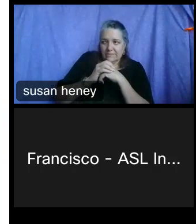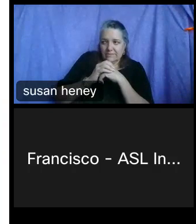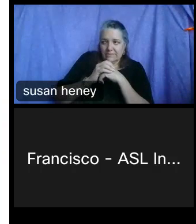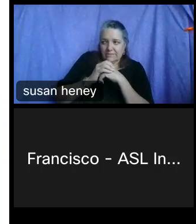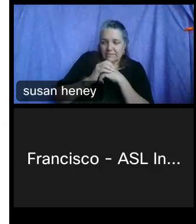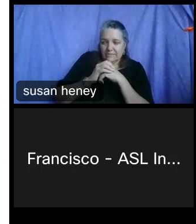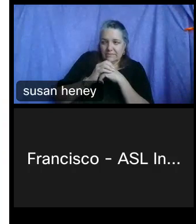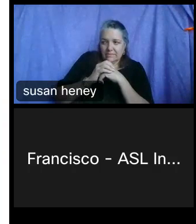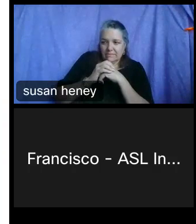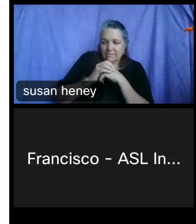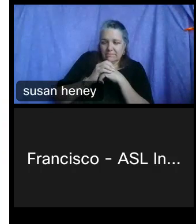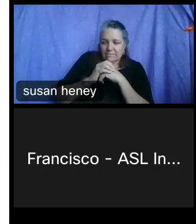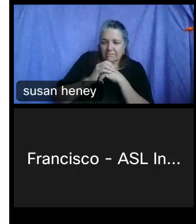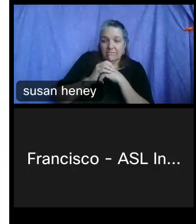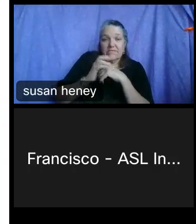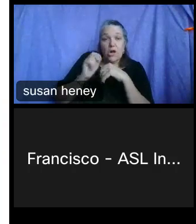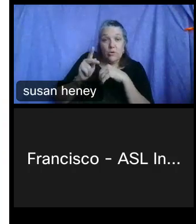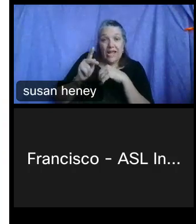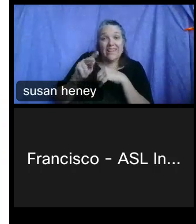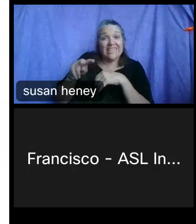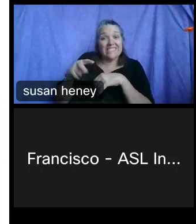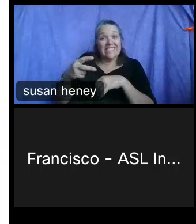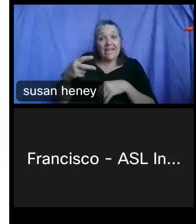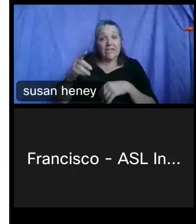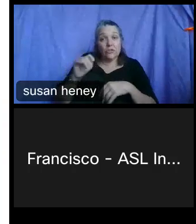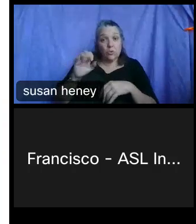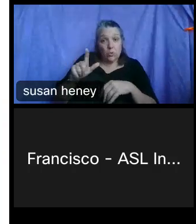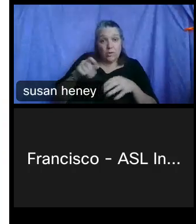Okay, well the second data tool I'd like to tell you about is data.census.gov.